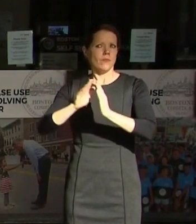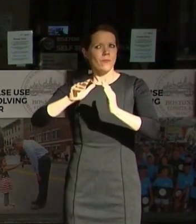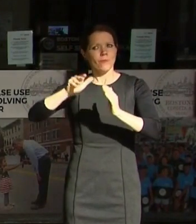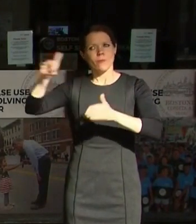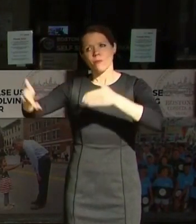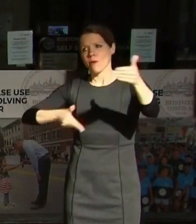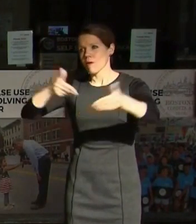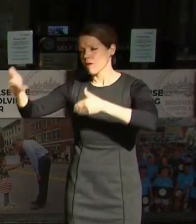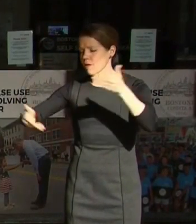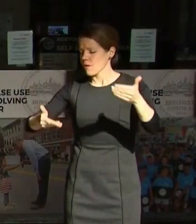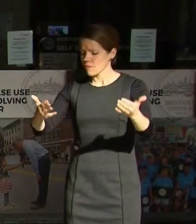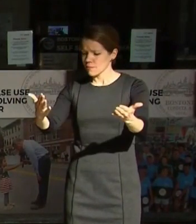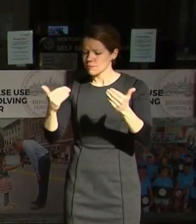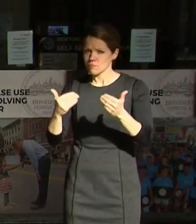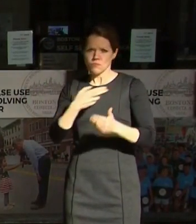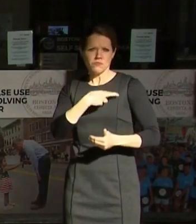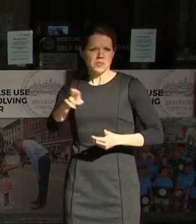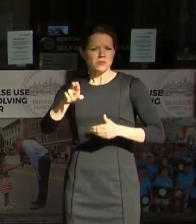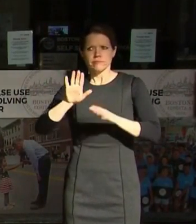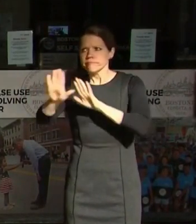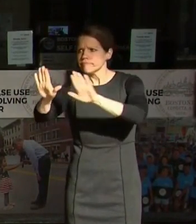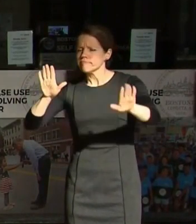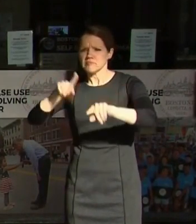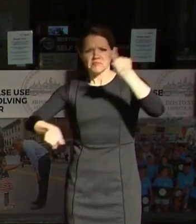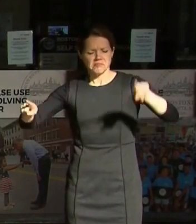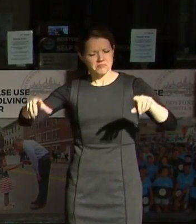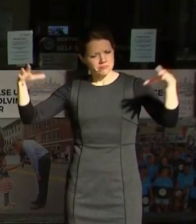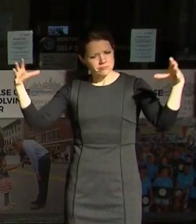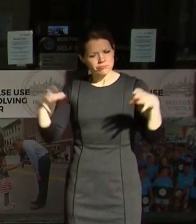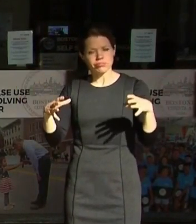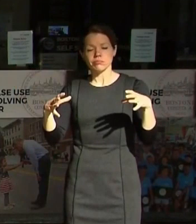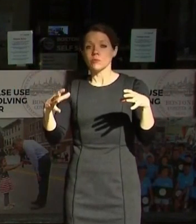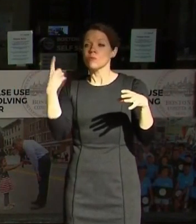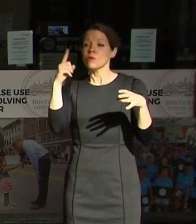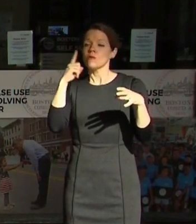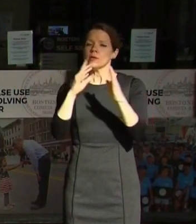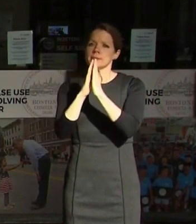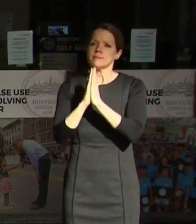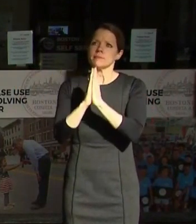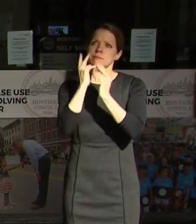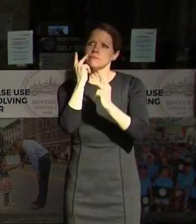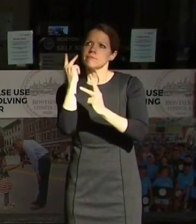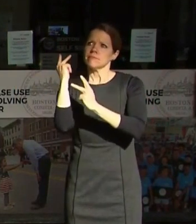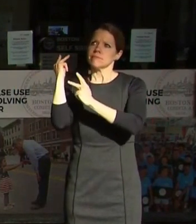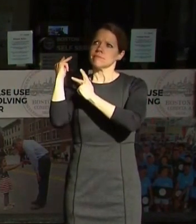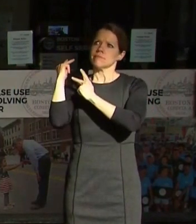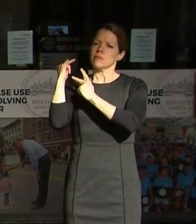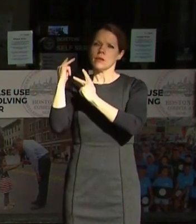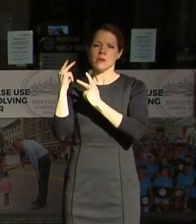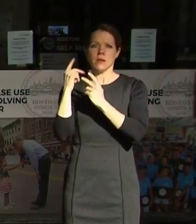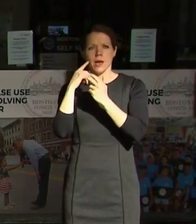HOLD AND ONLINE INTERFAITH PRAYER SERVICE FOR THE CITY OF BOSTON. THE PURPOSE IS TO REFLECT ON